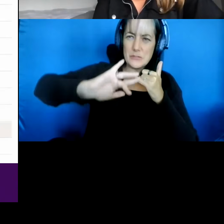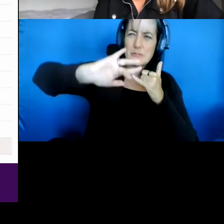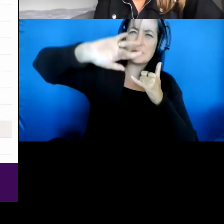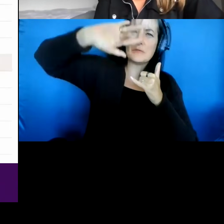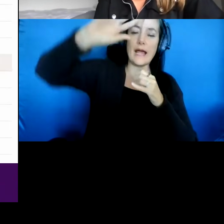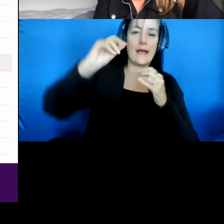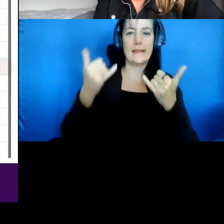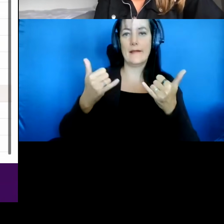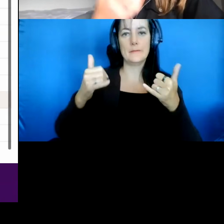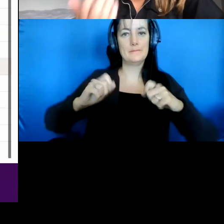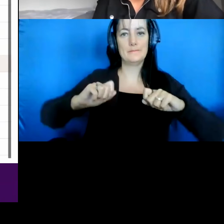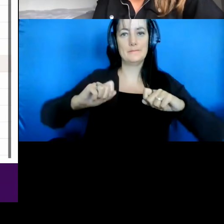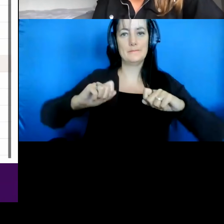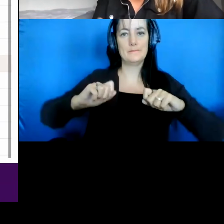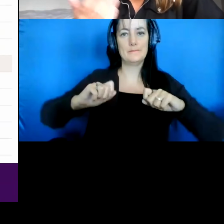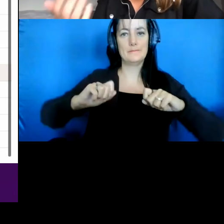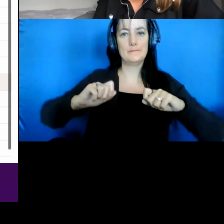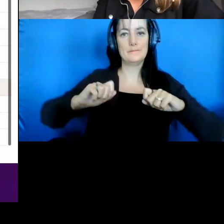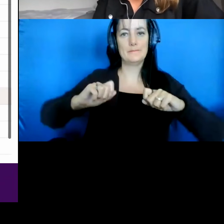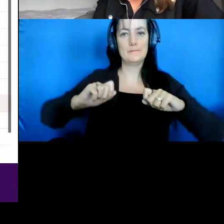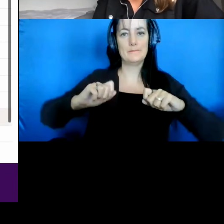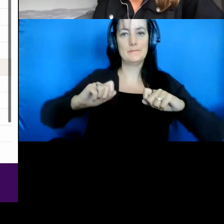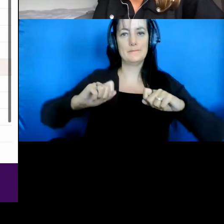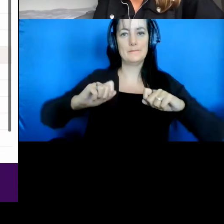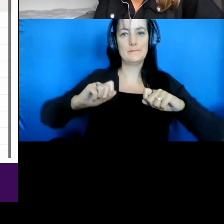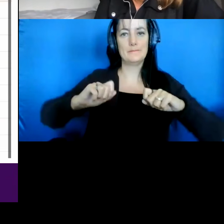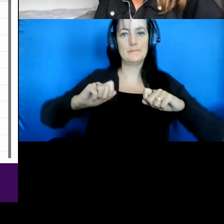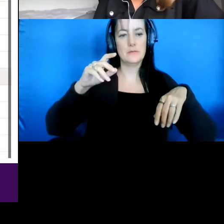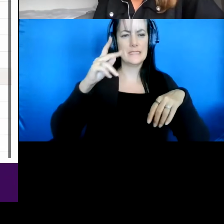any further, so I have to move that down and see if the file is there. It just does